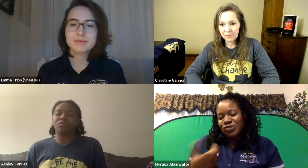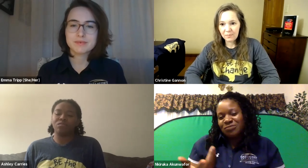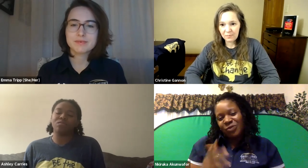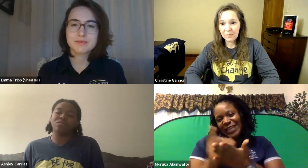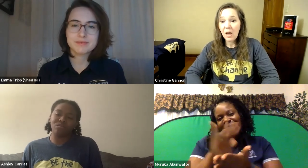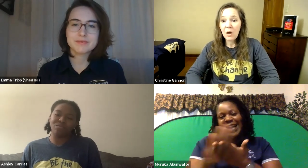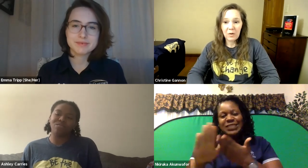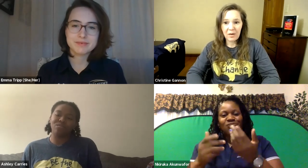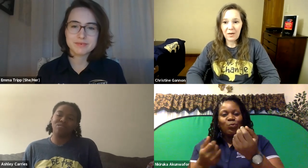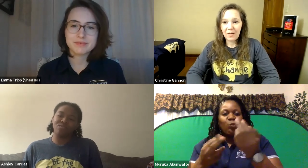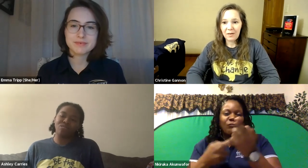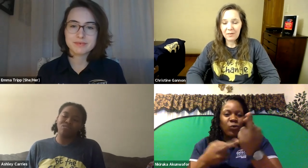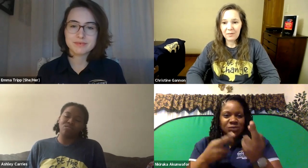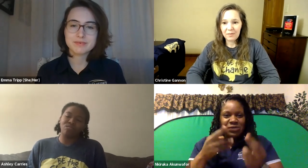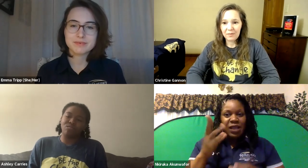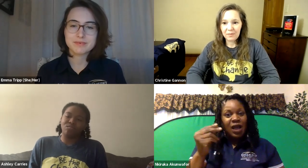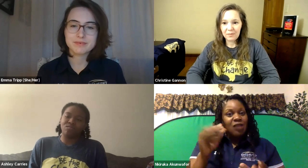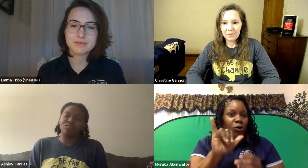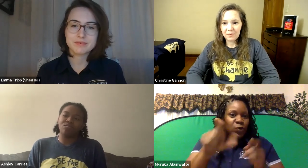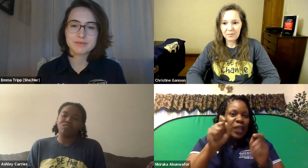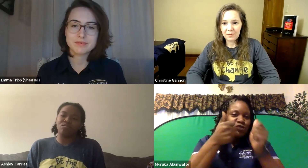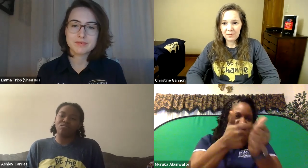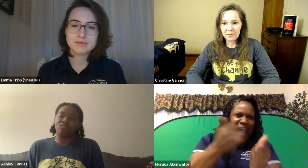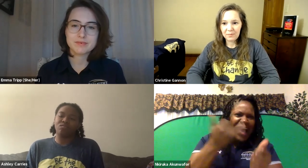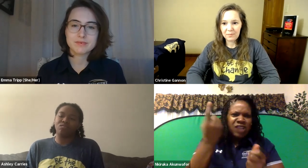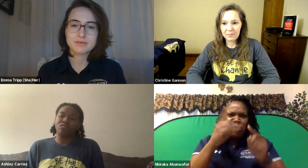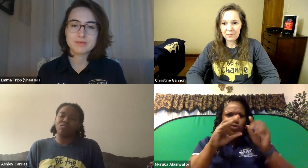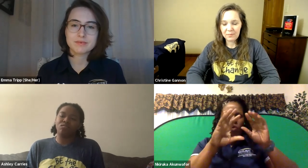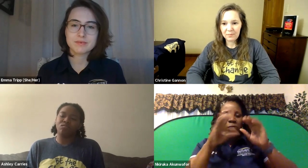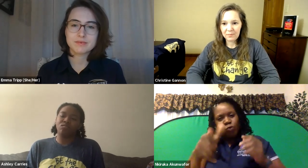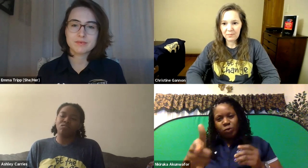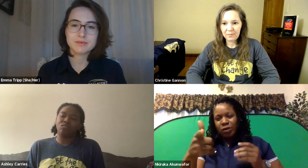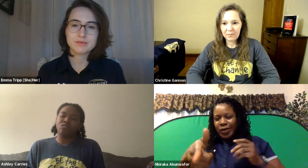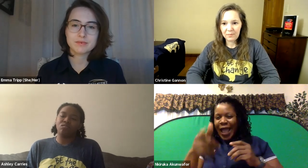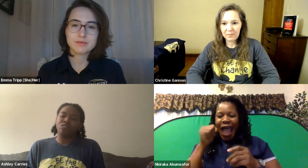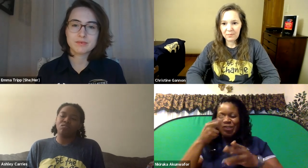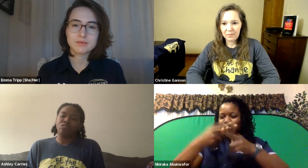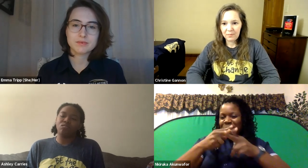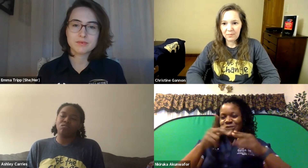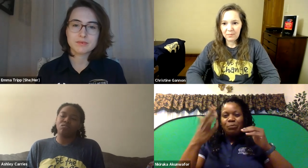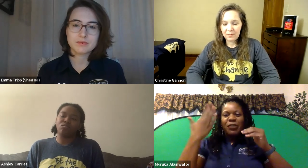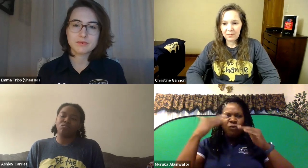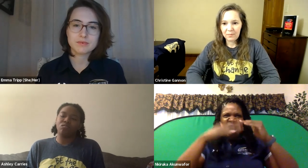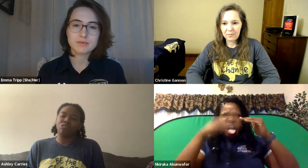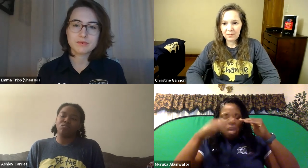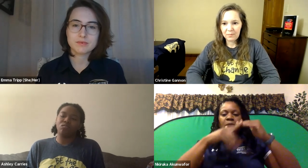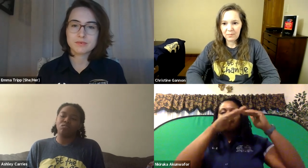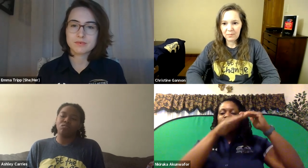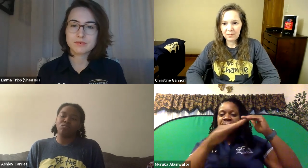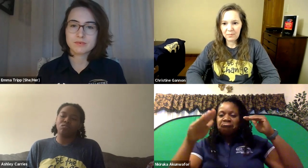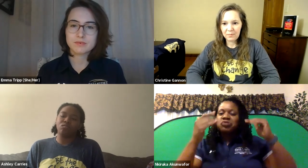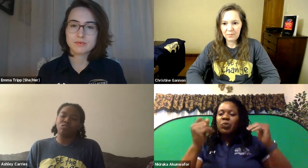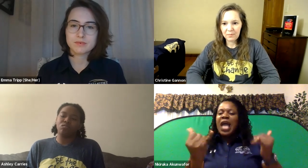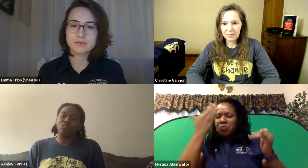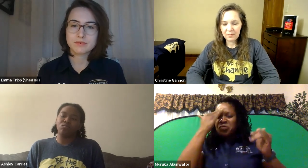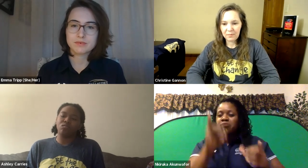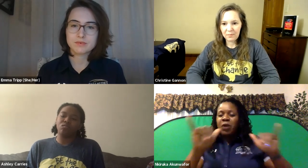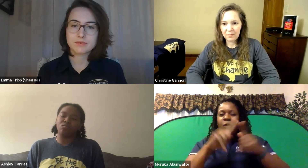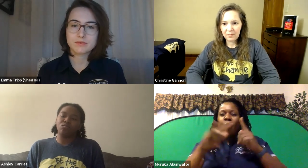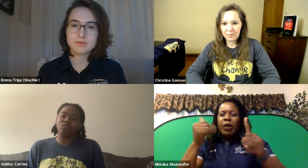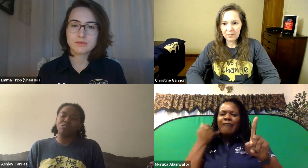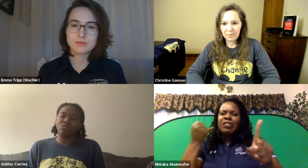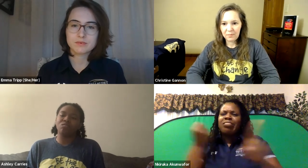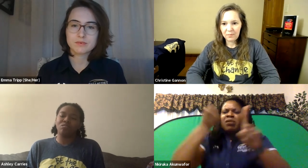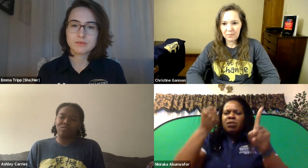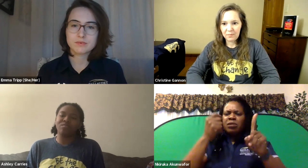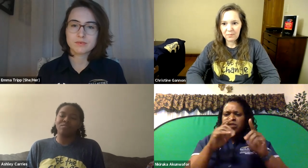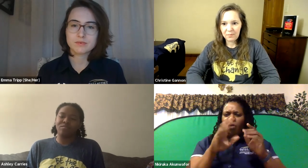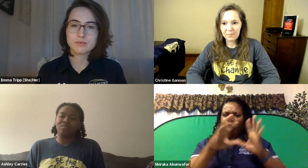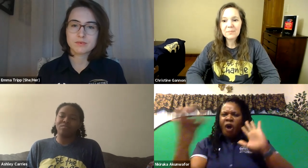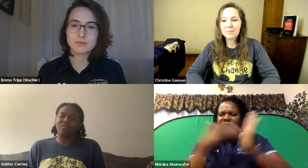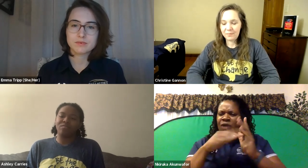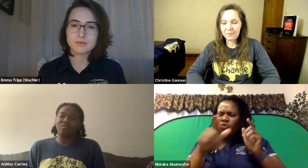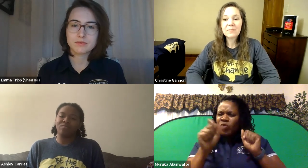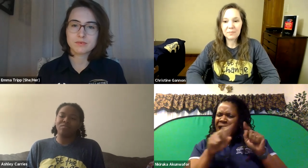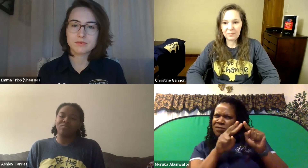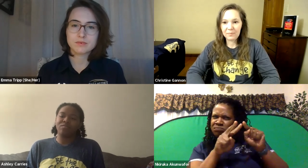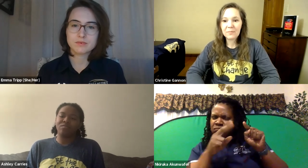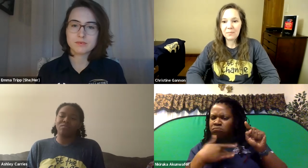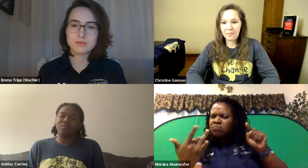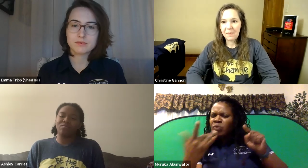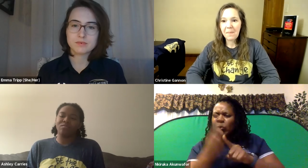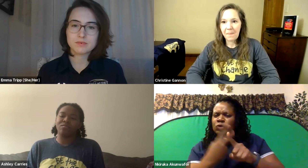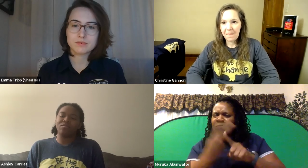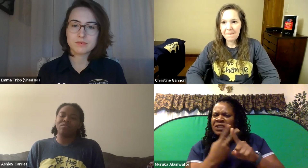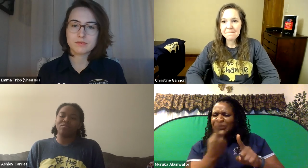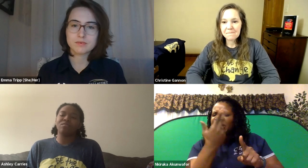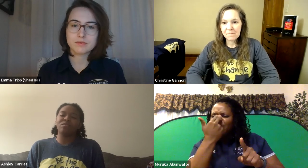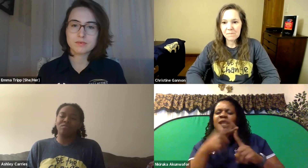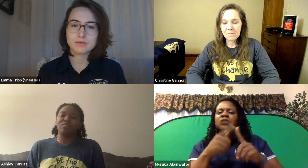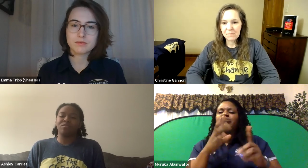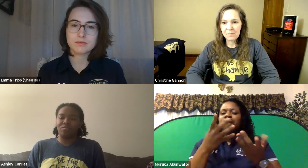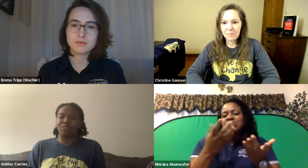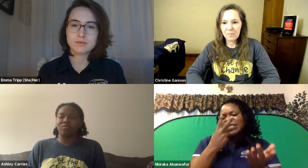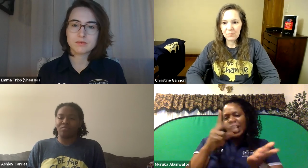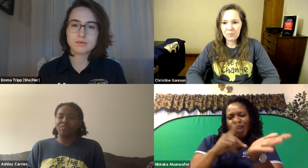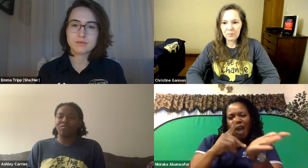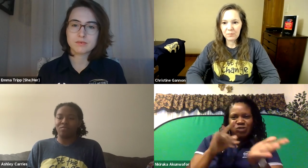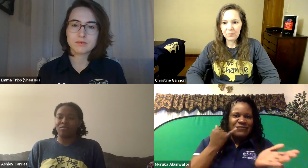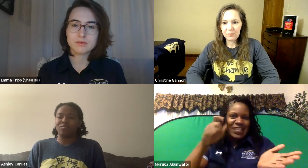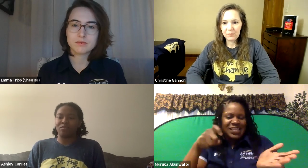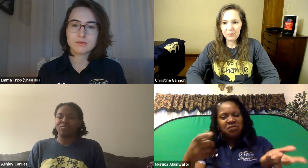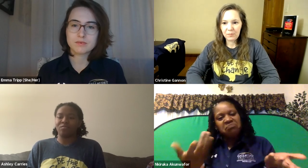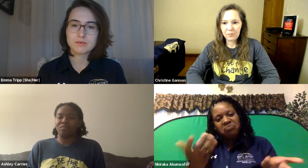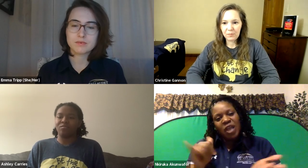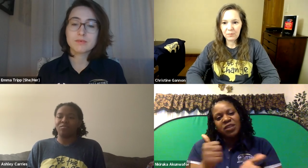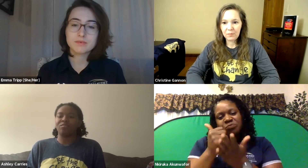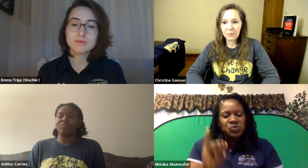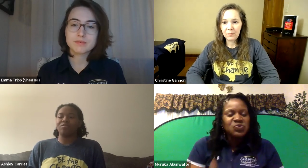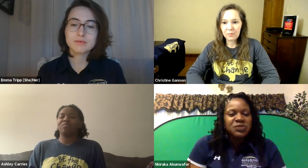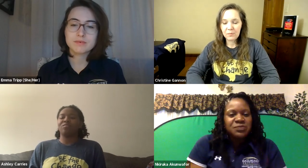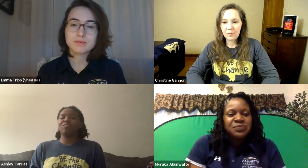It's a nice reinforcement and also to keep track, like Ashley said if your period is unpredictable but then it becomes more regular. Sometimes you still get thrown off, so you can check to see what's up with that and see a doctor if needed.